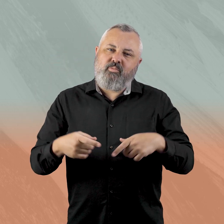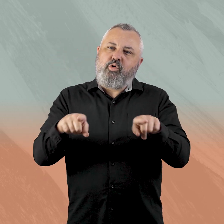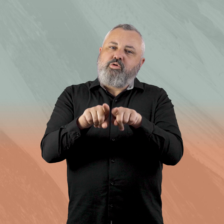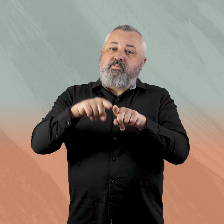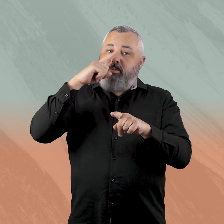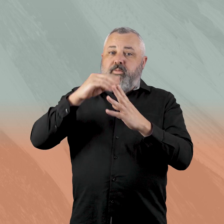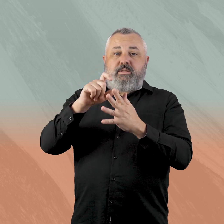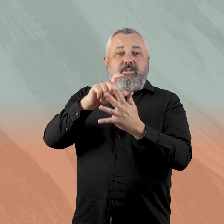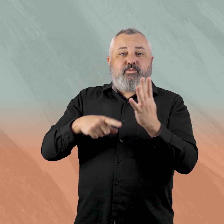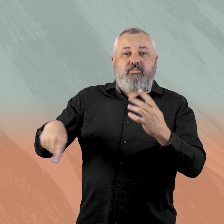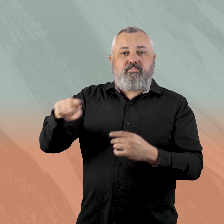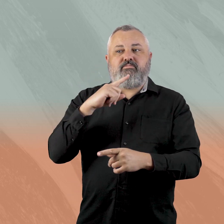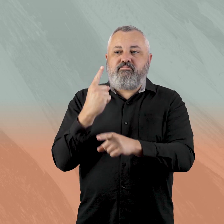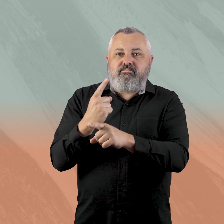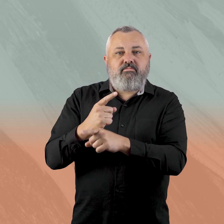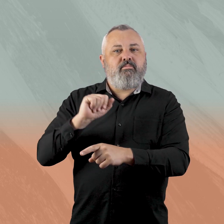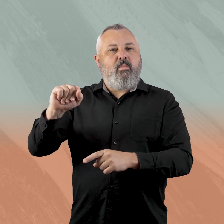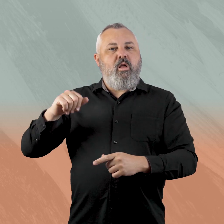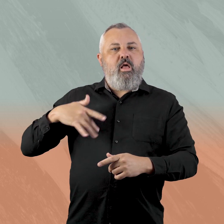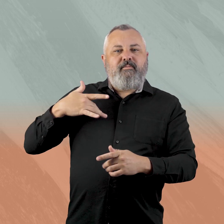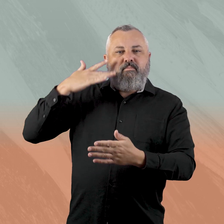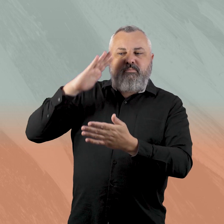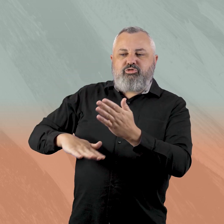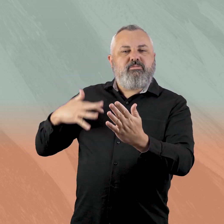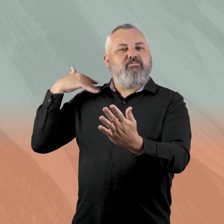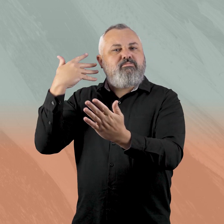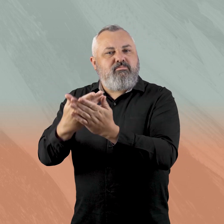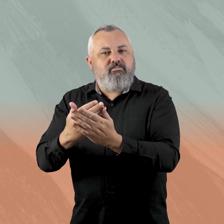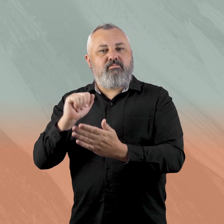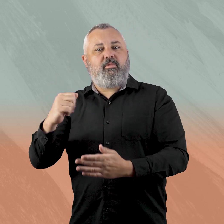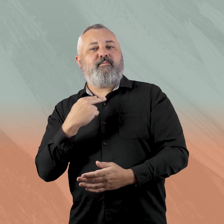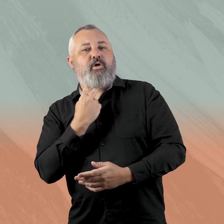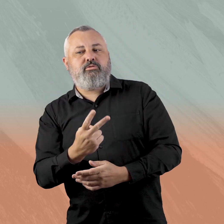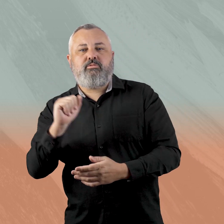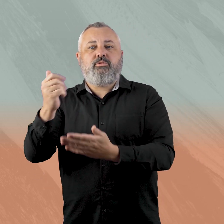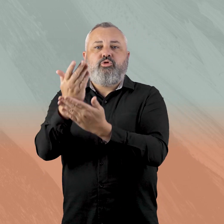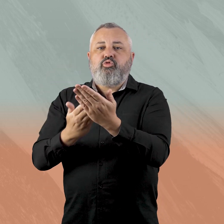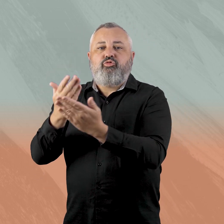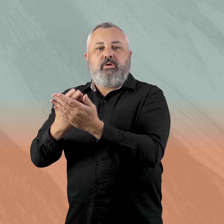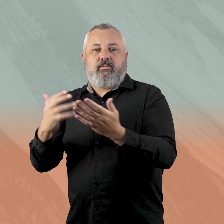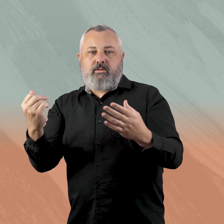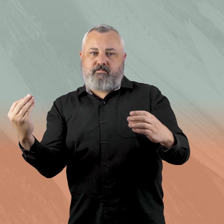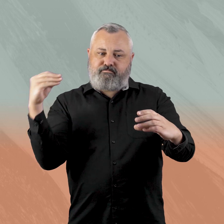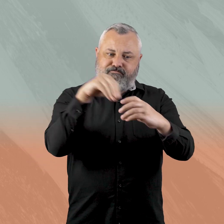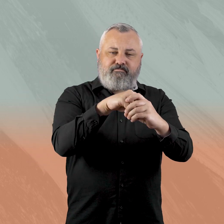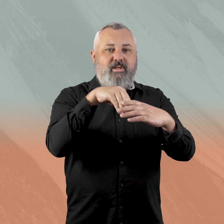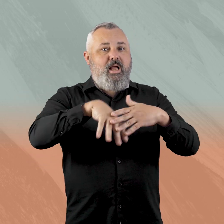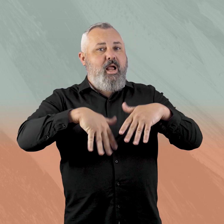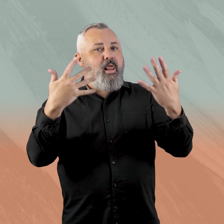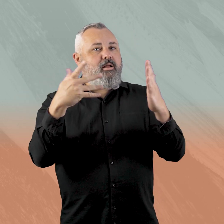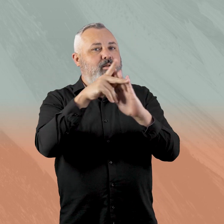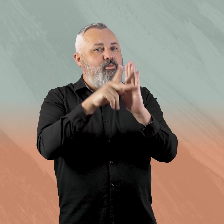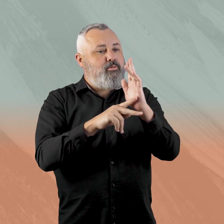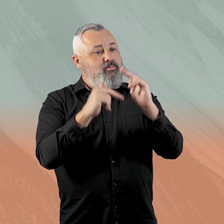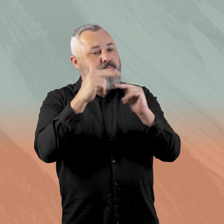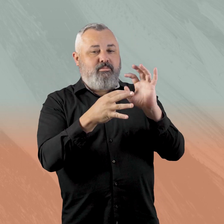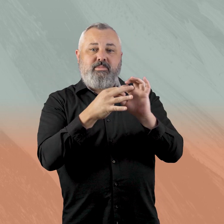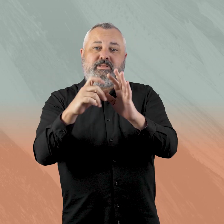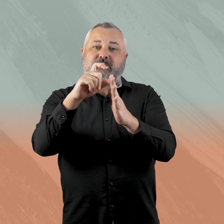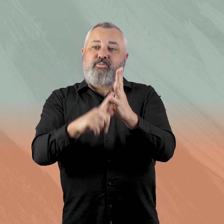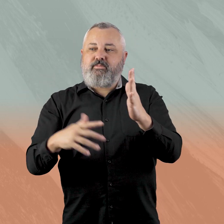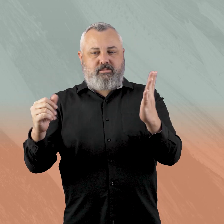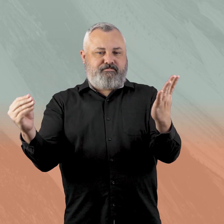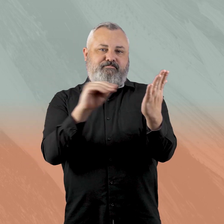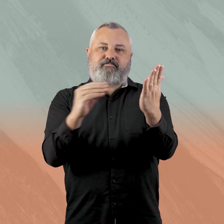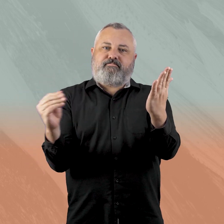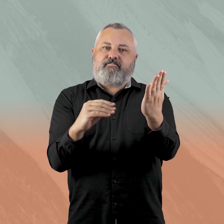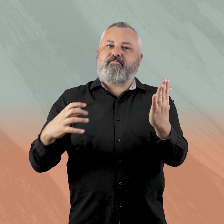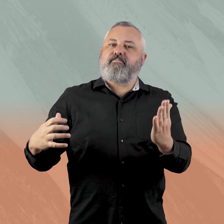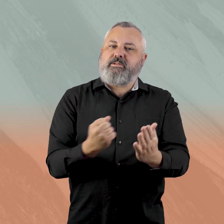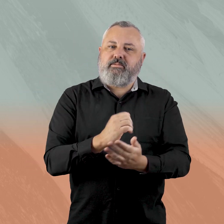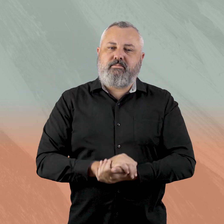The importance of centring the voices of people with lived experience of disability in the development of disability policy was also a